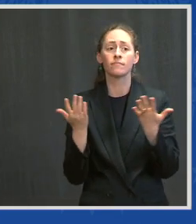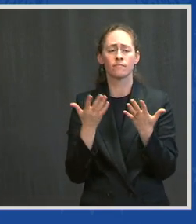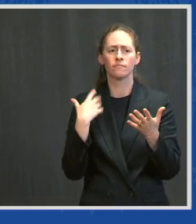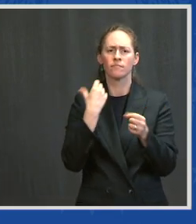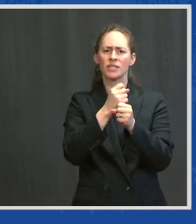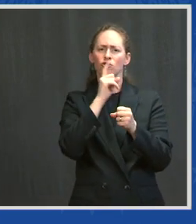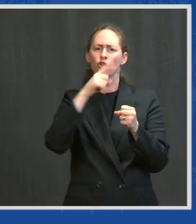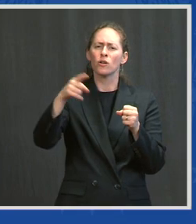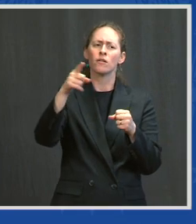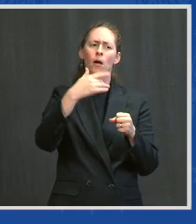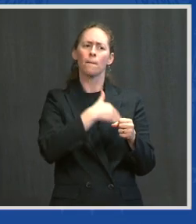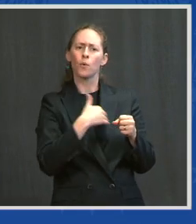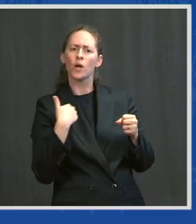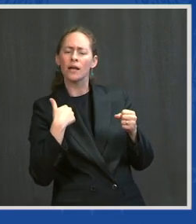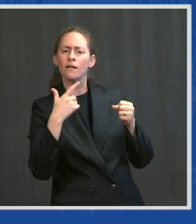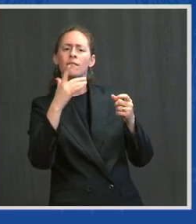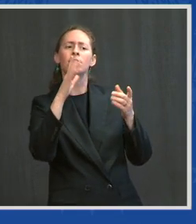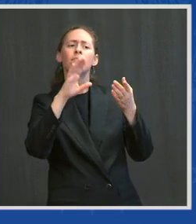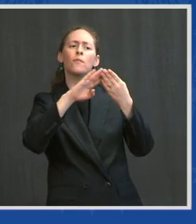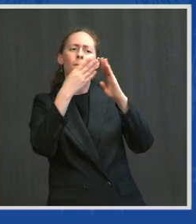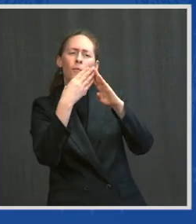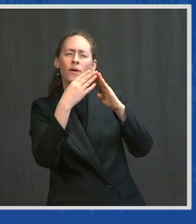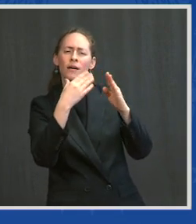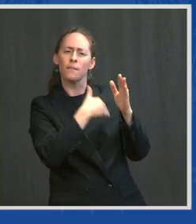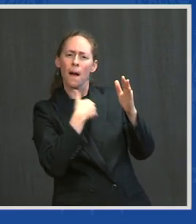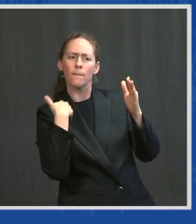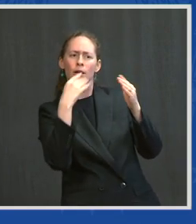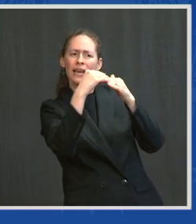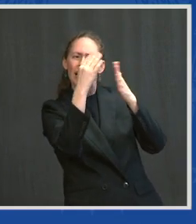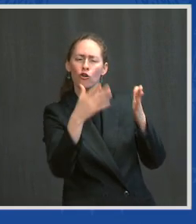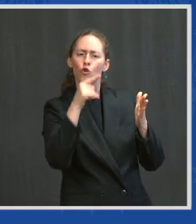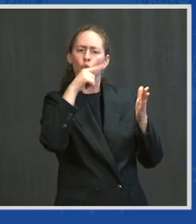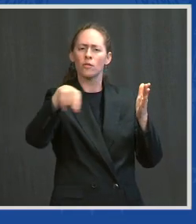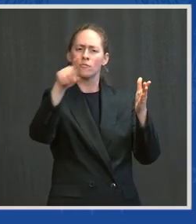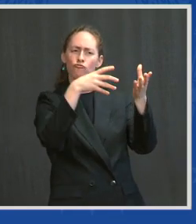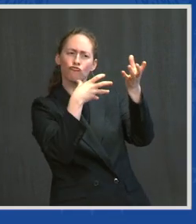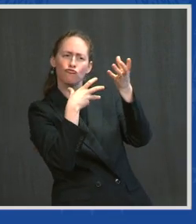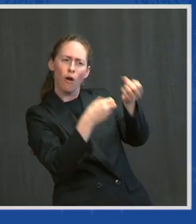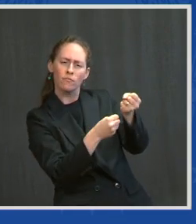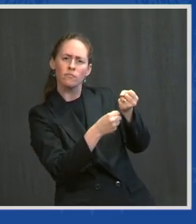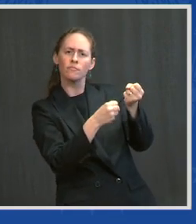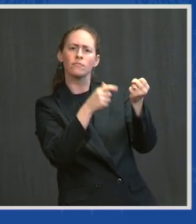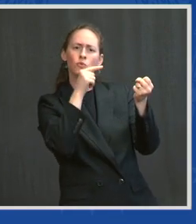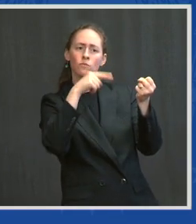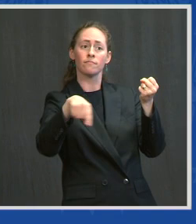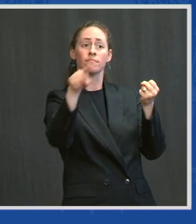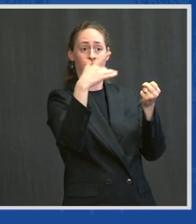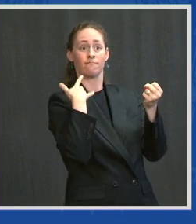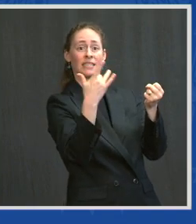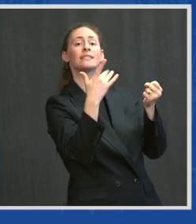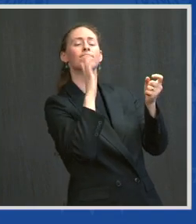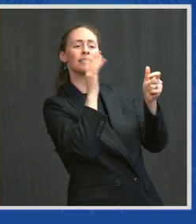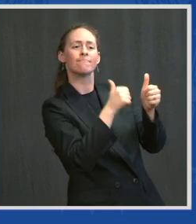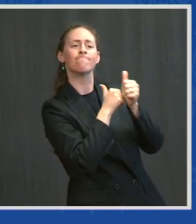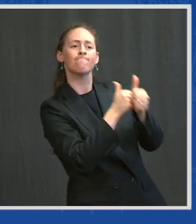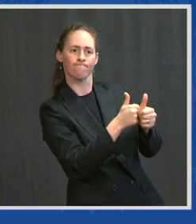to work directly with people who are most likely to commit gun crimes or become victims of gun crimes.